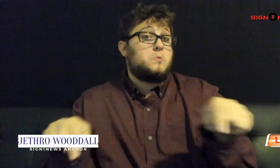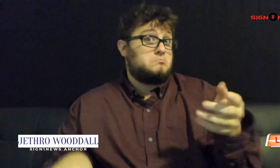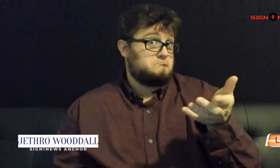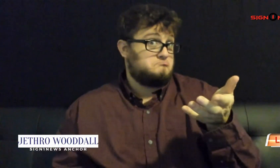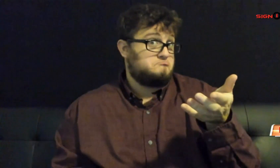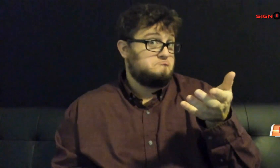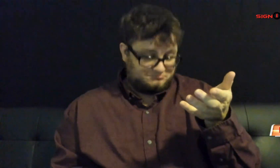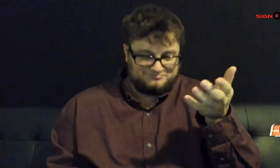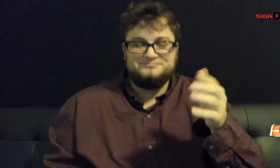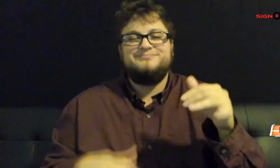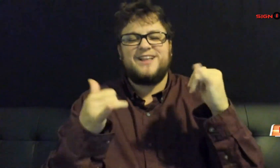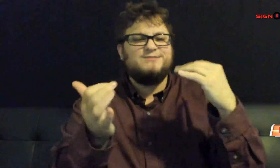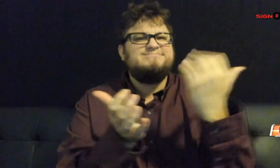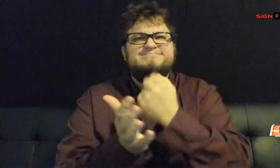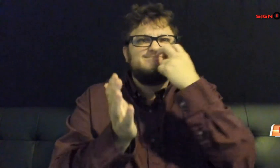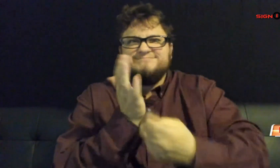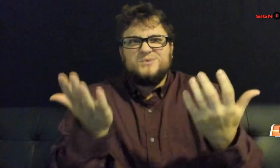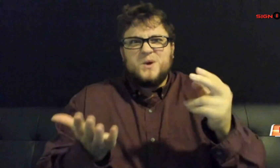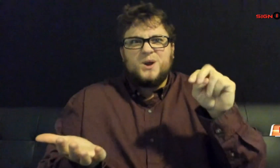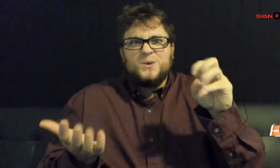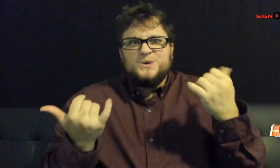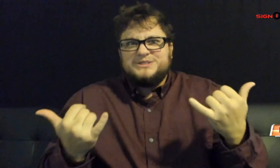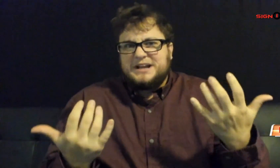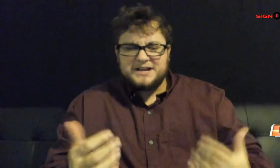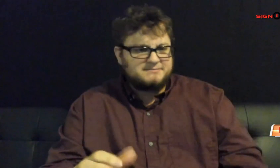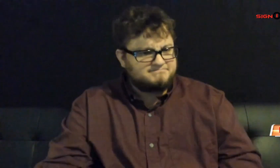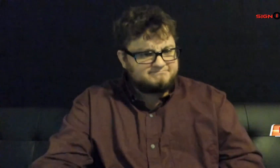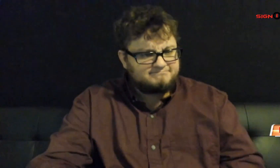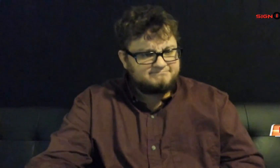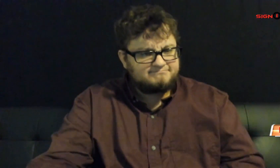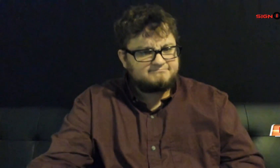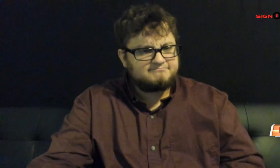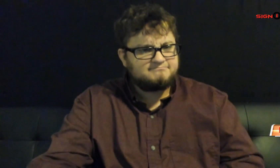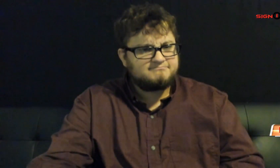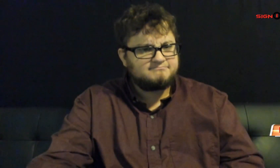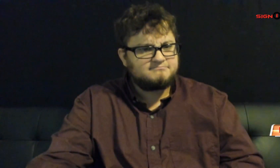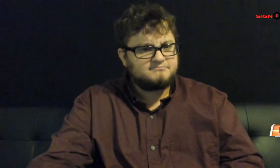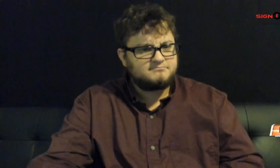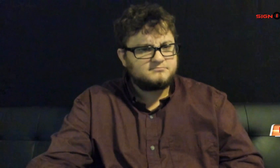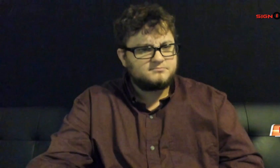may add it at the bottom of the screen now let's get right into what's happening in the news today